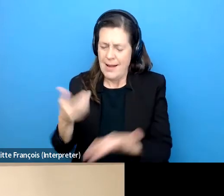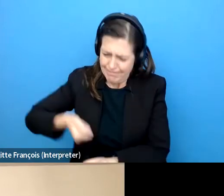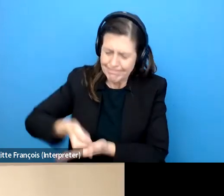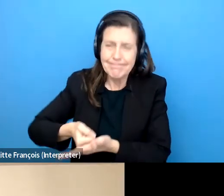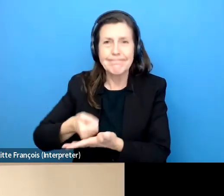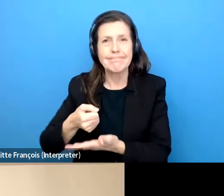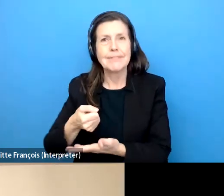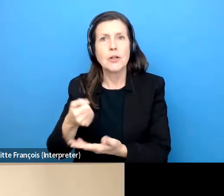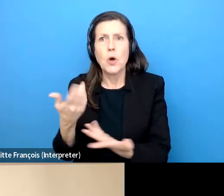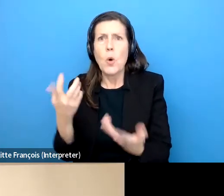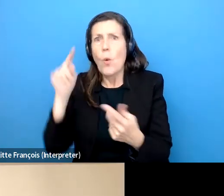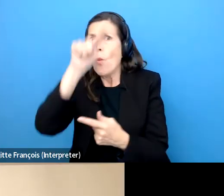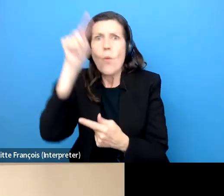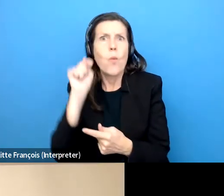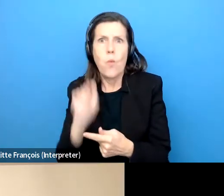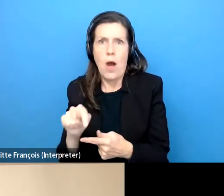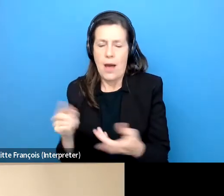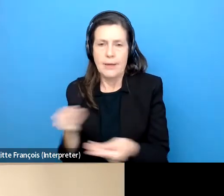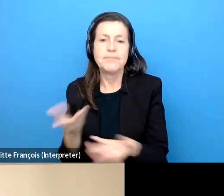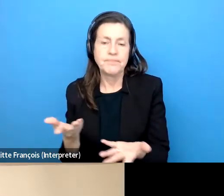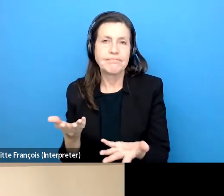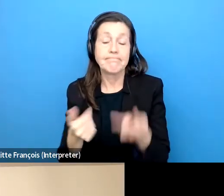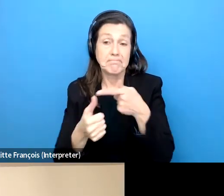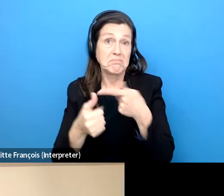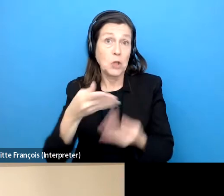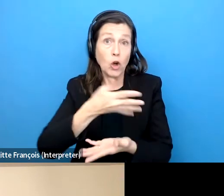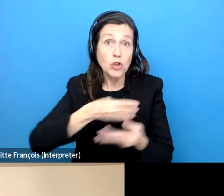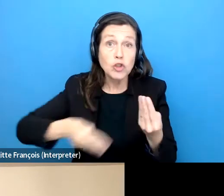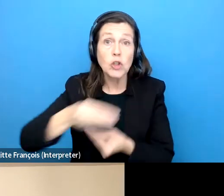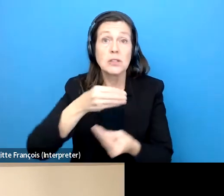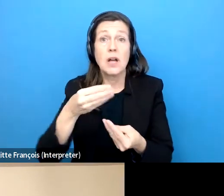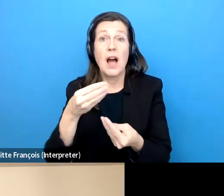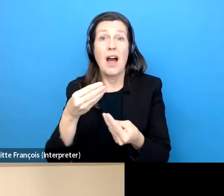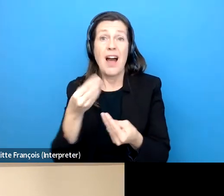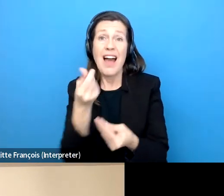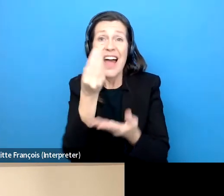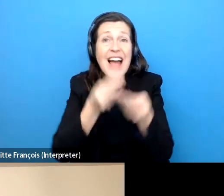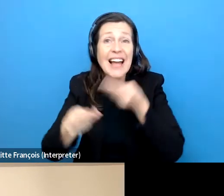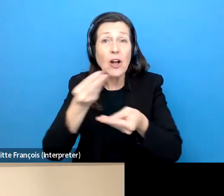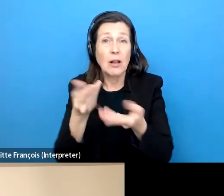Firstly, these are social-economic injustices and gender inequality.